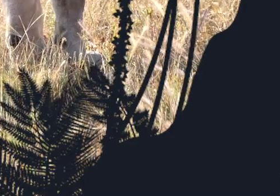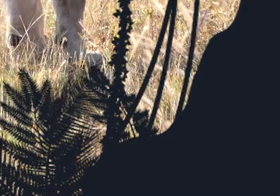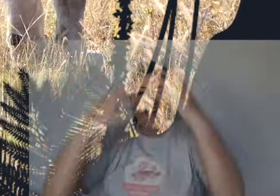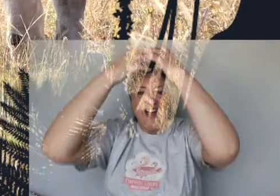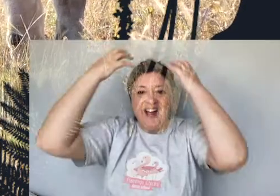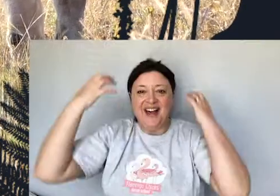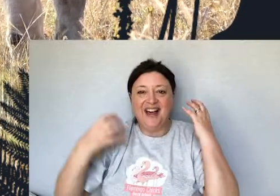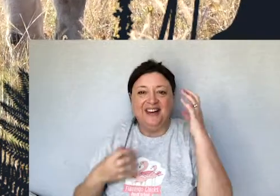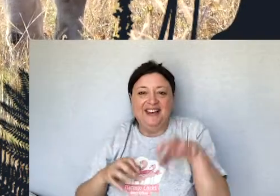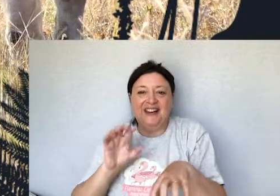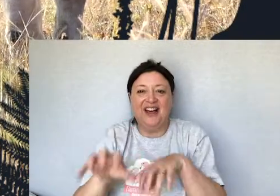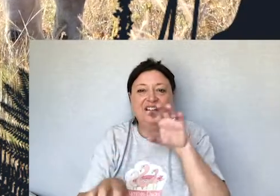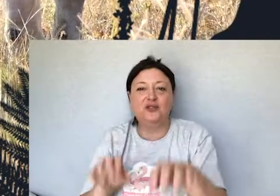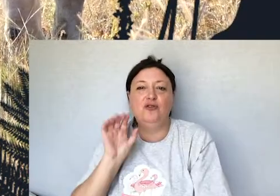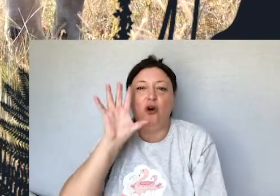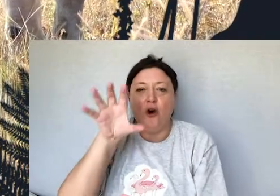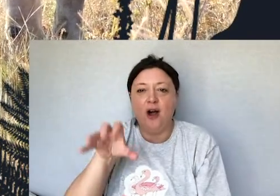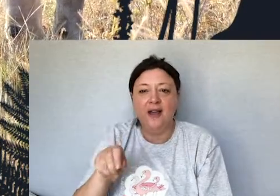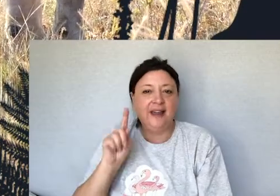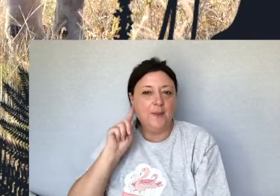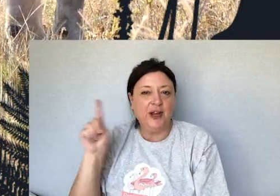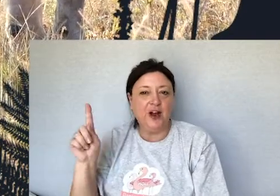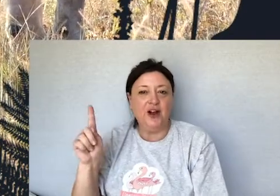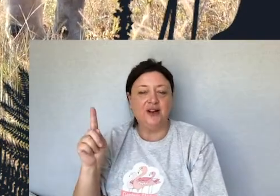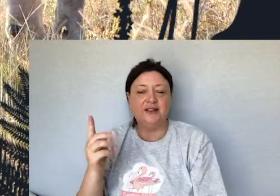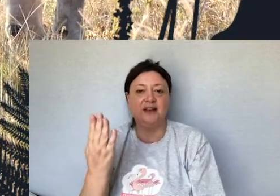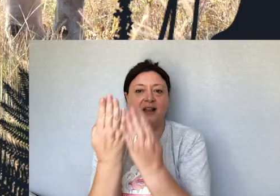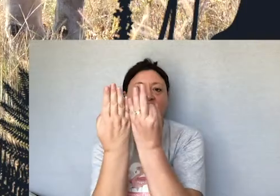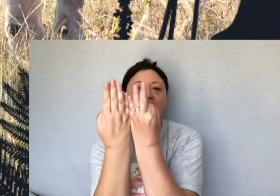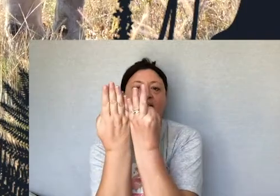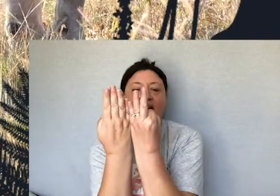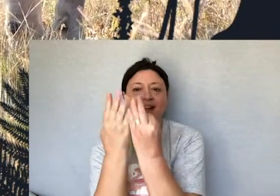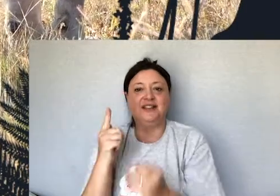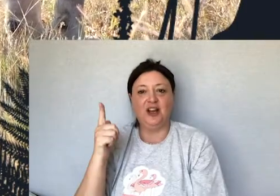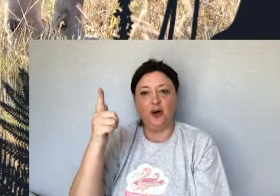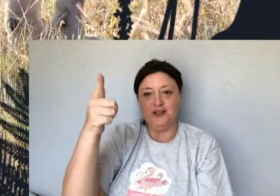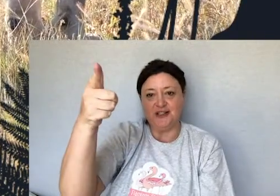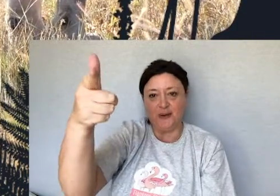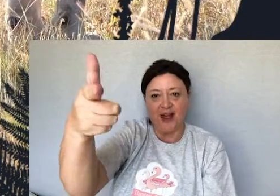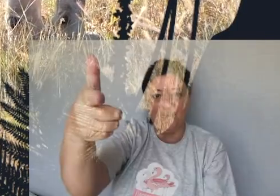Did you know that a lion's roar can be heard up to eight kilometres away!